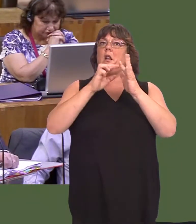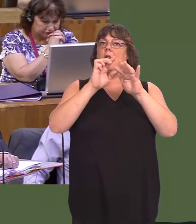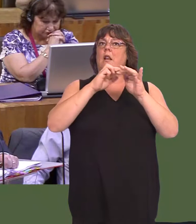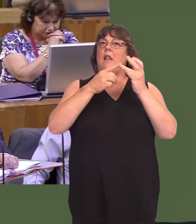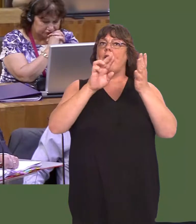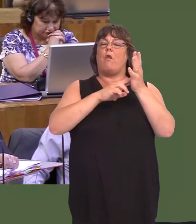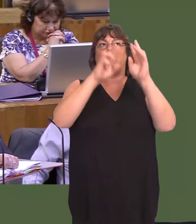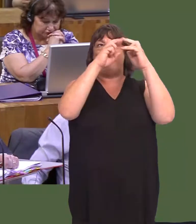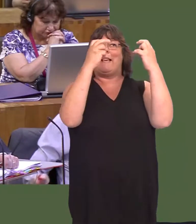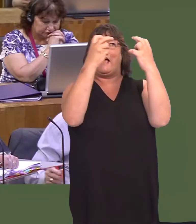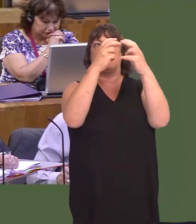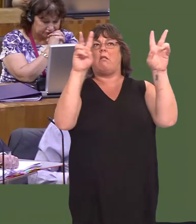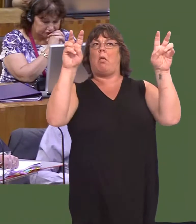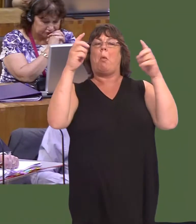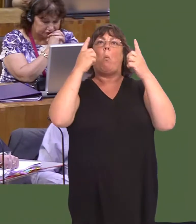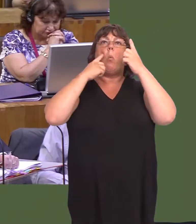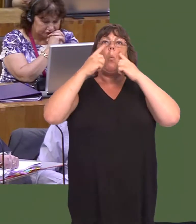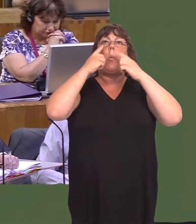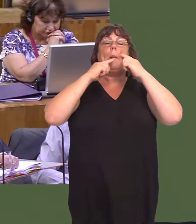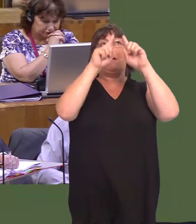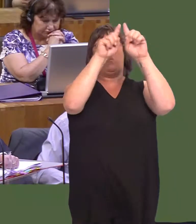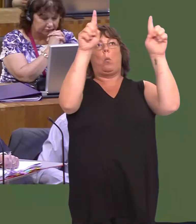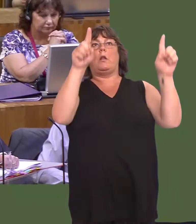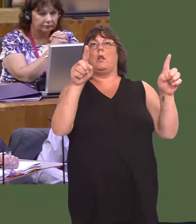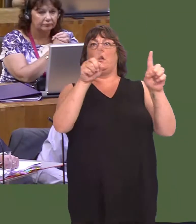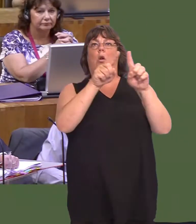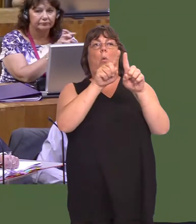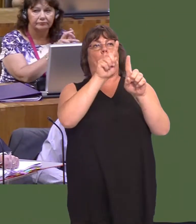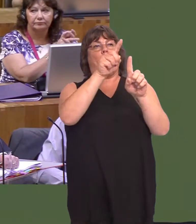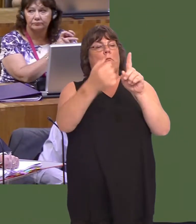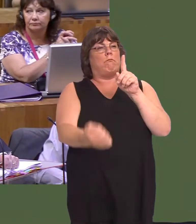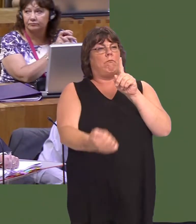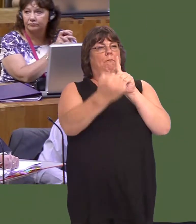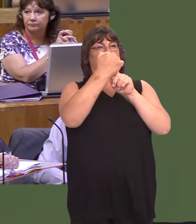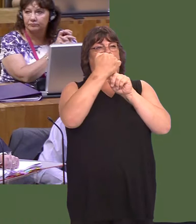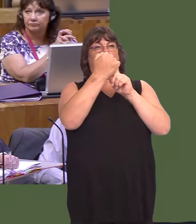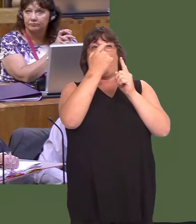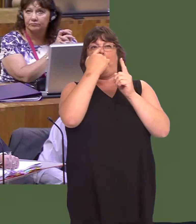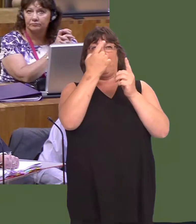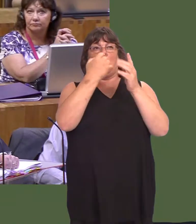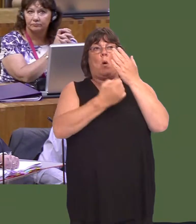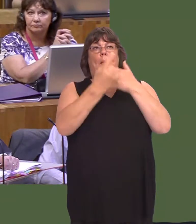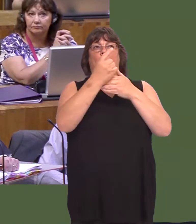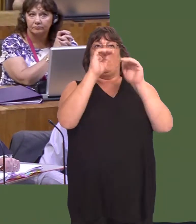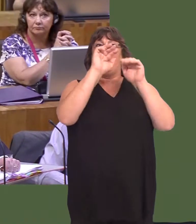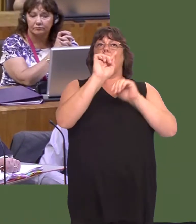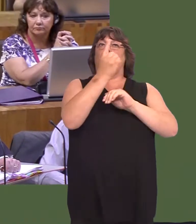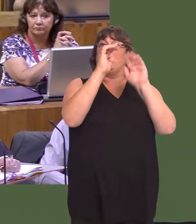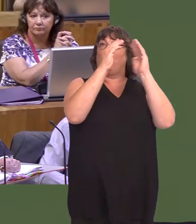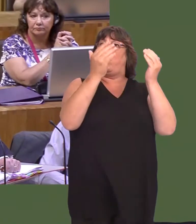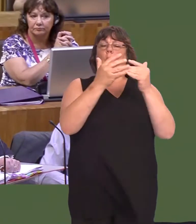Weeping Windowí, which conveyed very powerfully the impact of the first world war not only